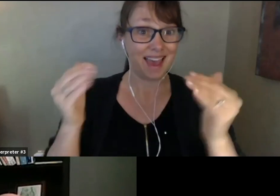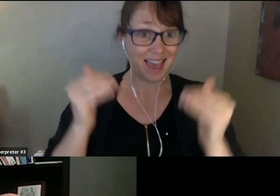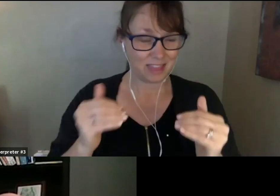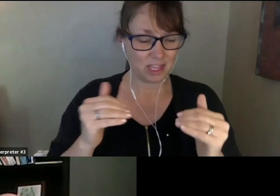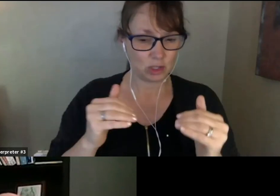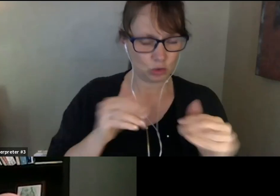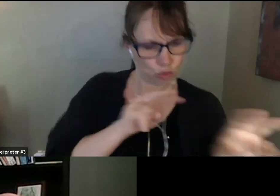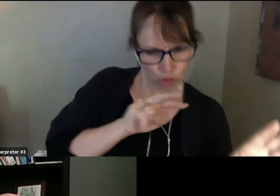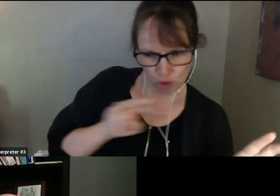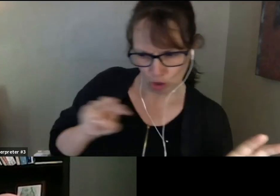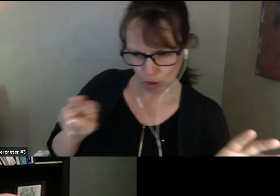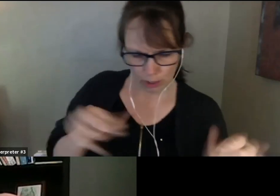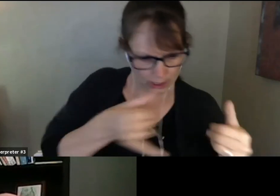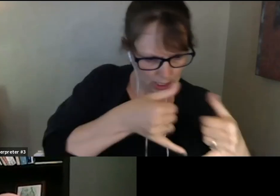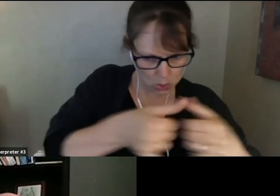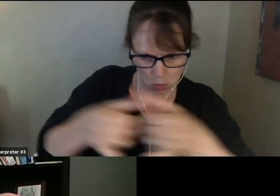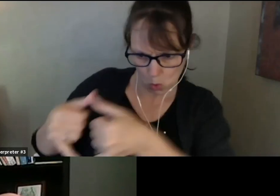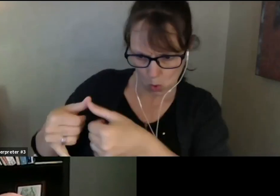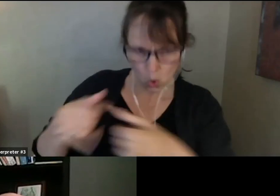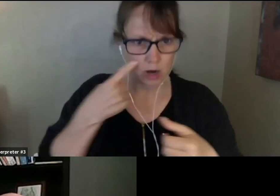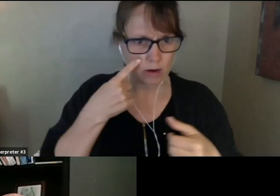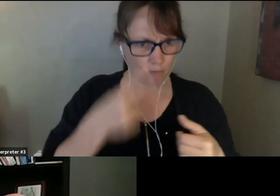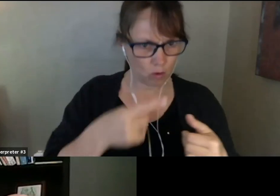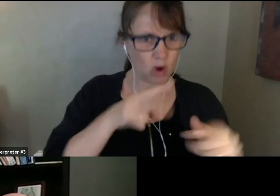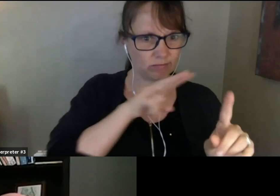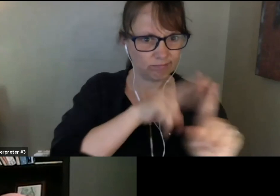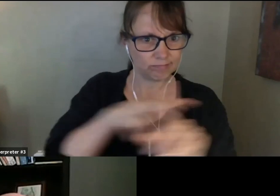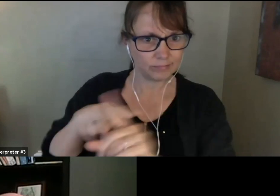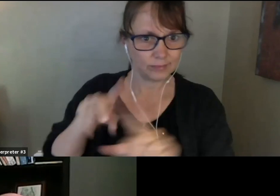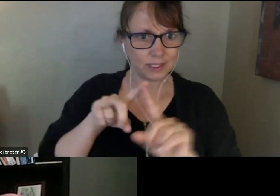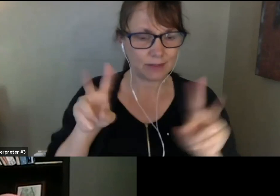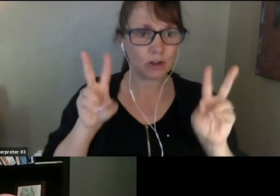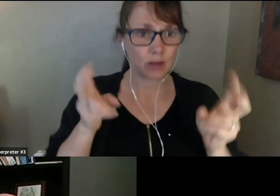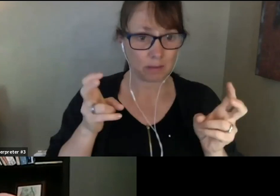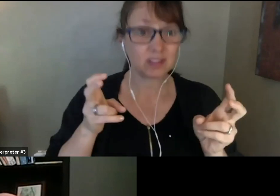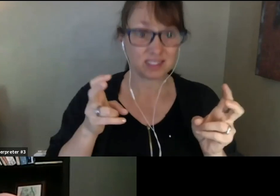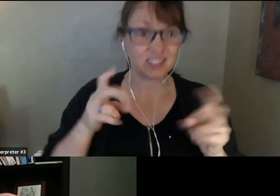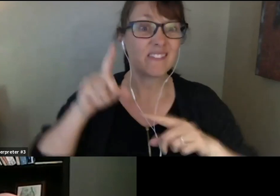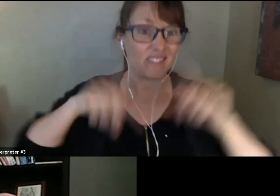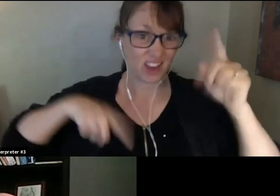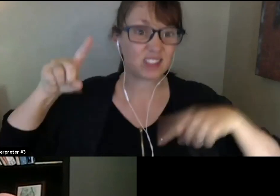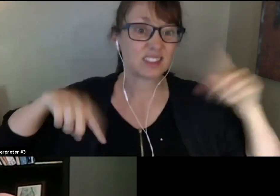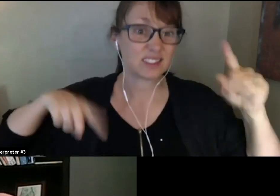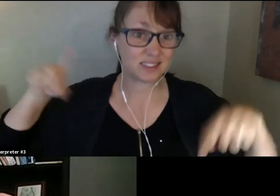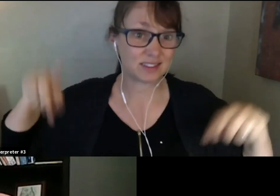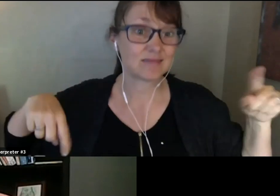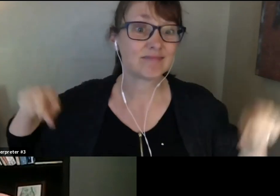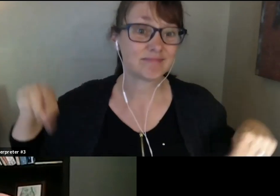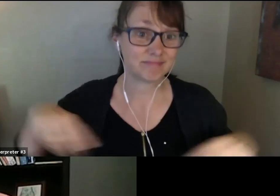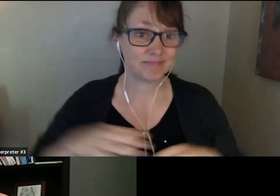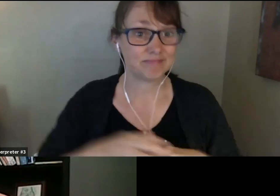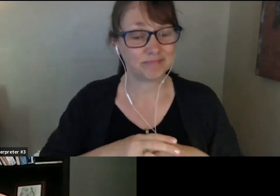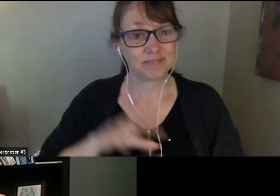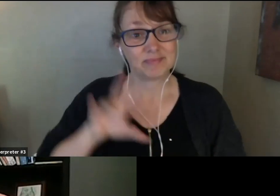for applications in those different topic areas, they vary considerably. They vary from